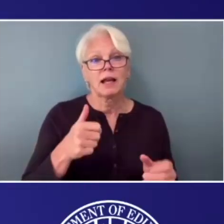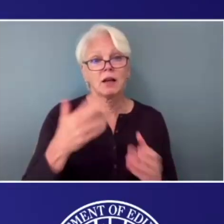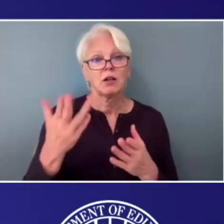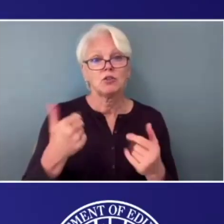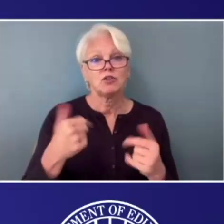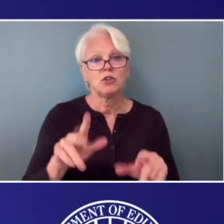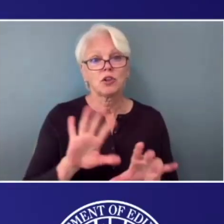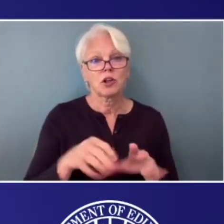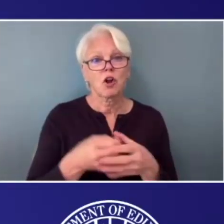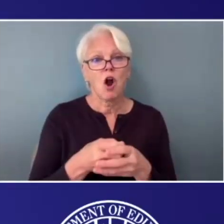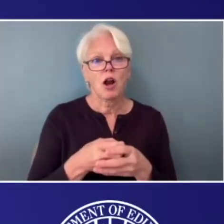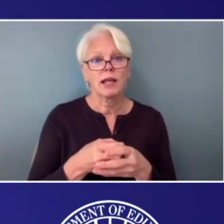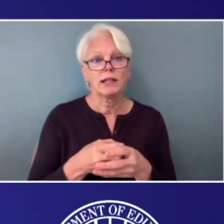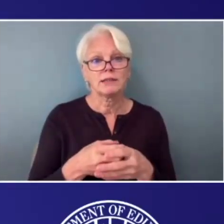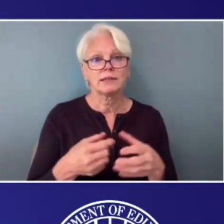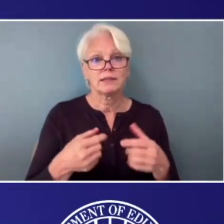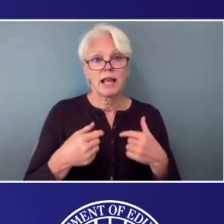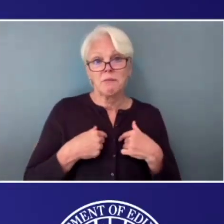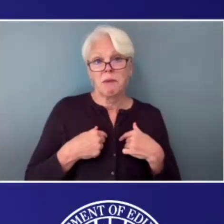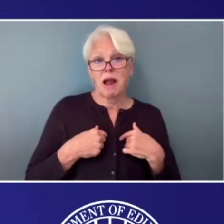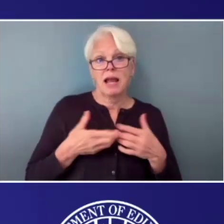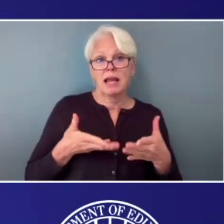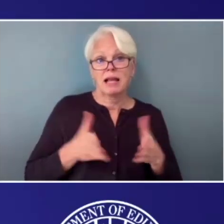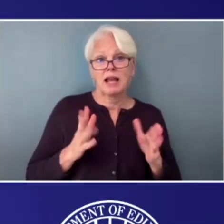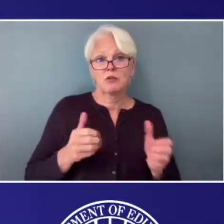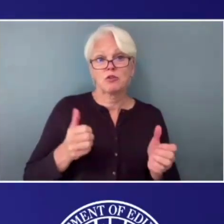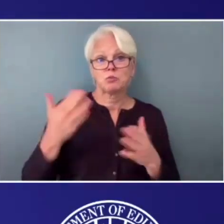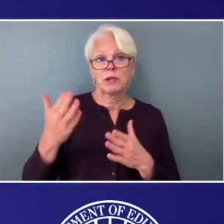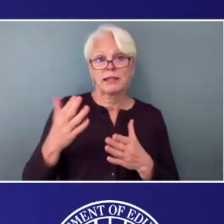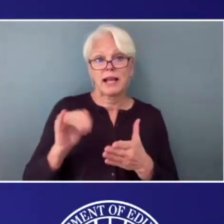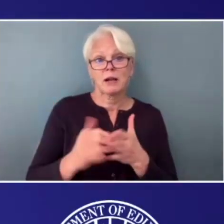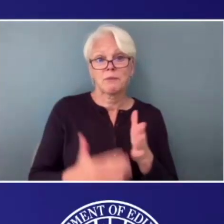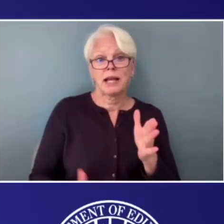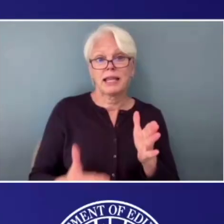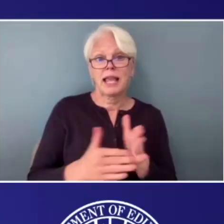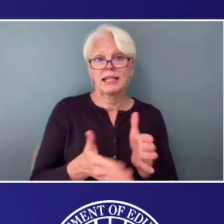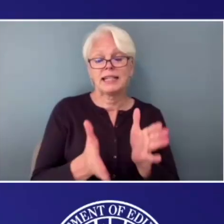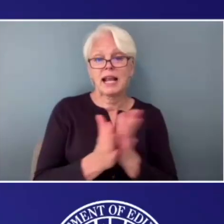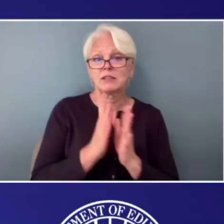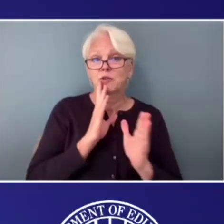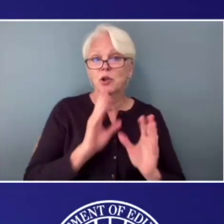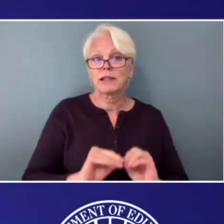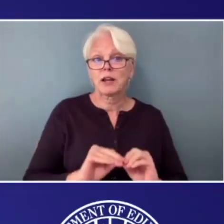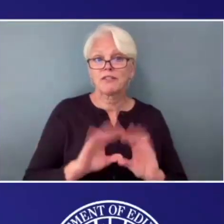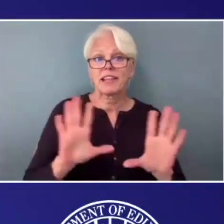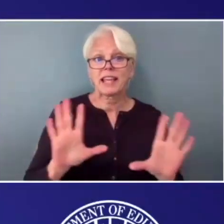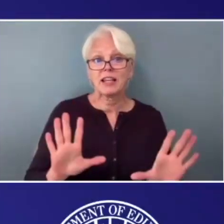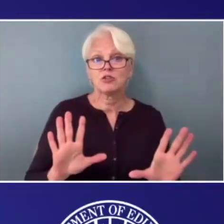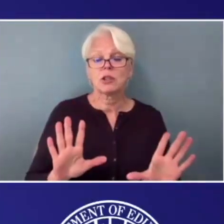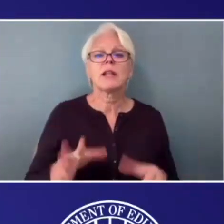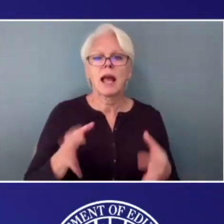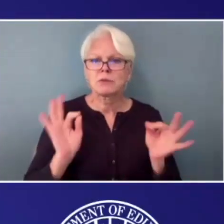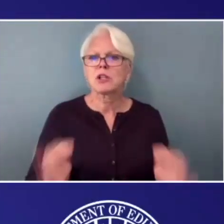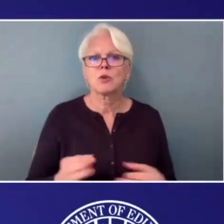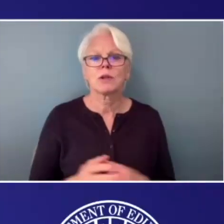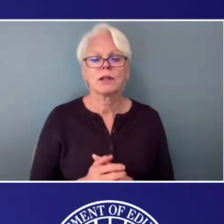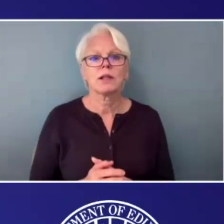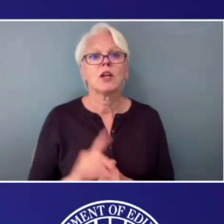and so am I allowed to bring up that scenario again and ask for clarification on that? Absolutely. Okay. Just because I wanted to make it